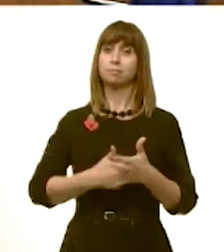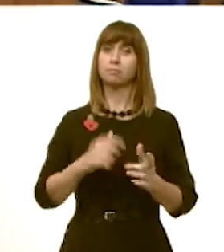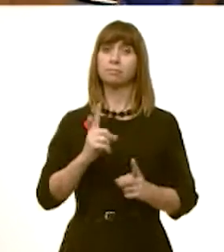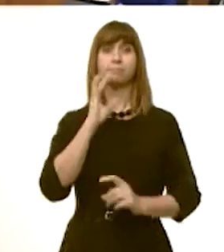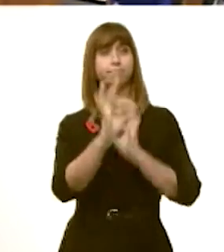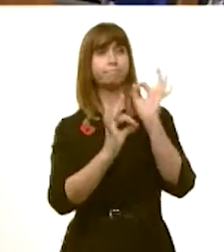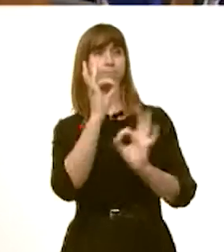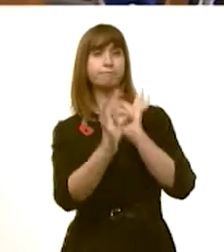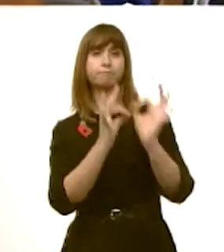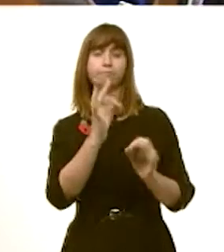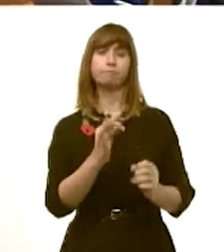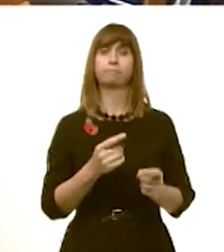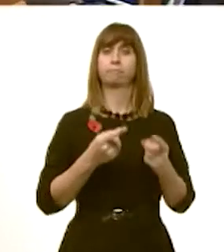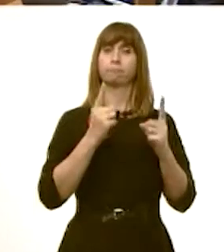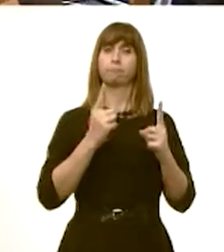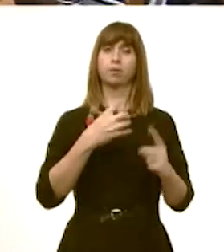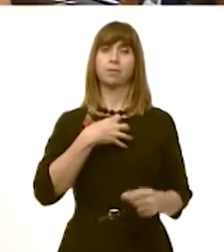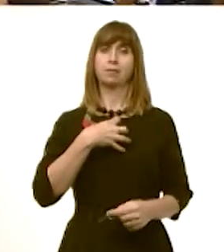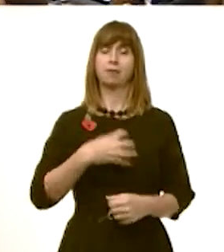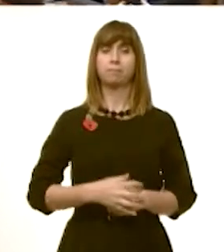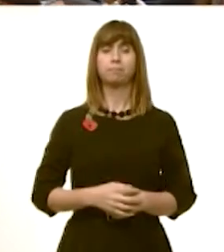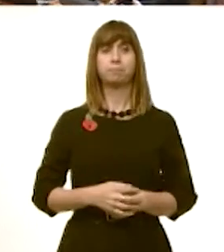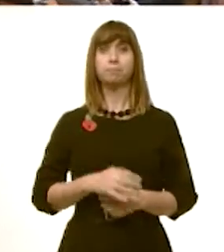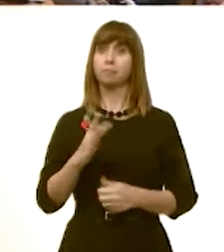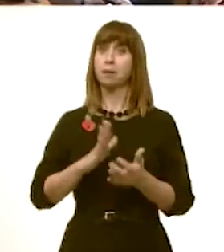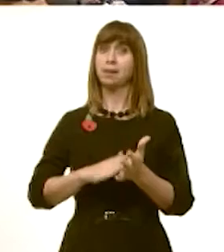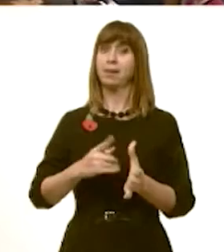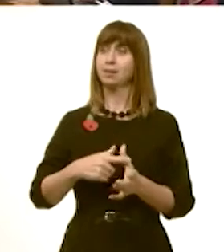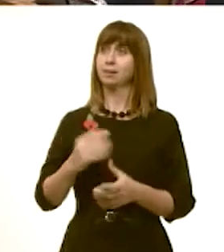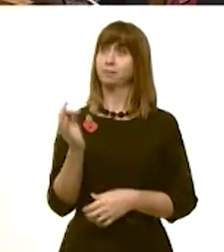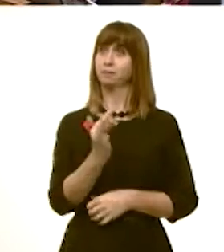Minister, and question 1 is Mick Antoniw. Mick Antoniw: 1.